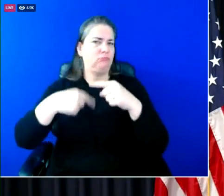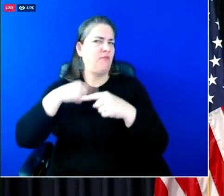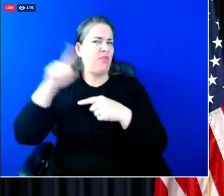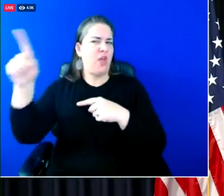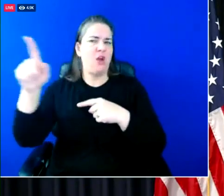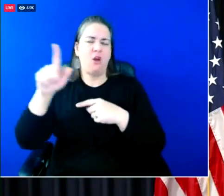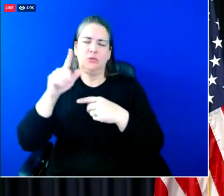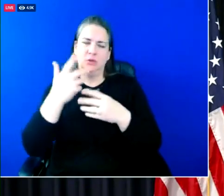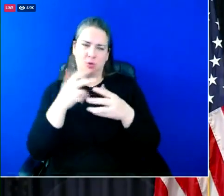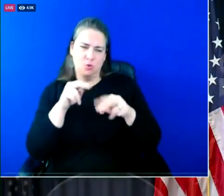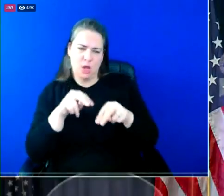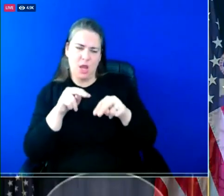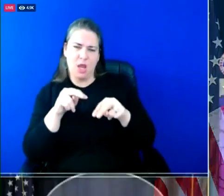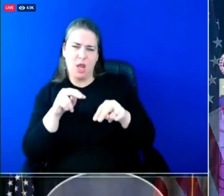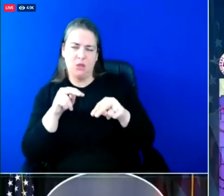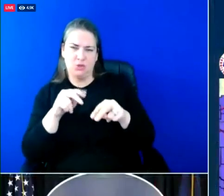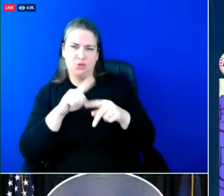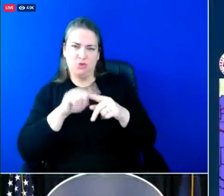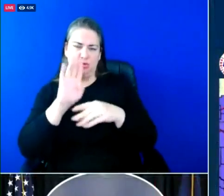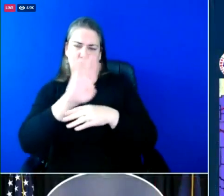So if I could get the first slide, James